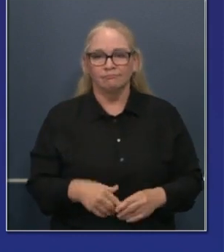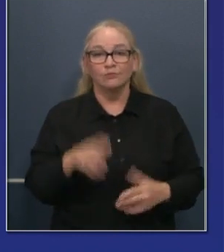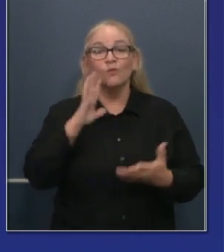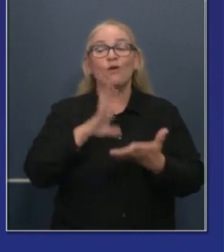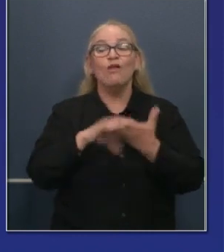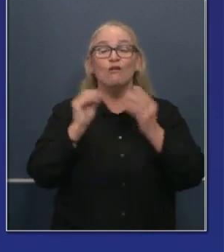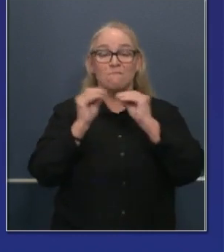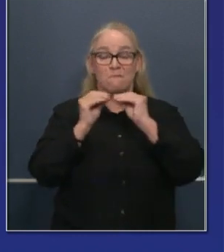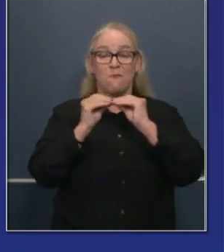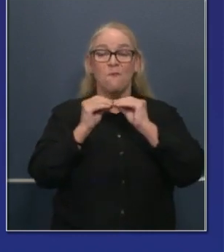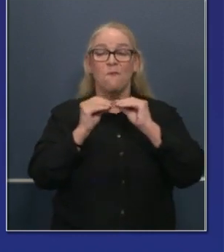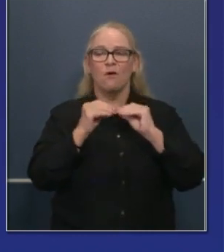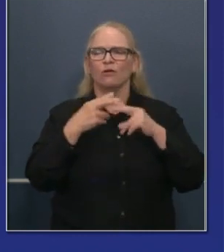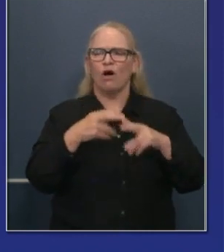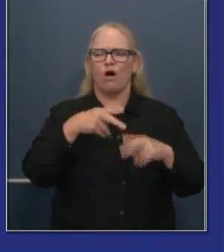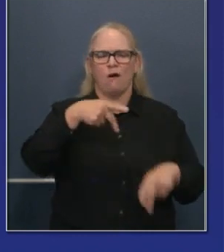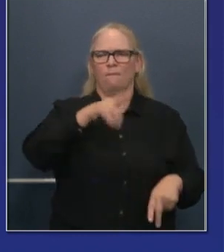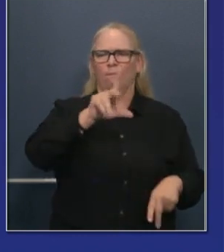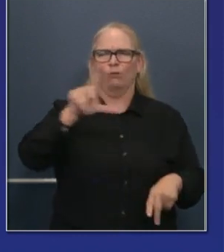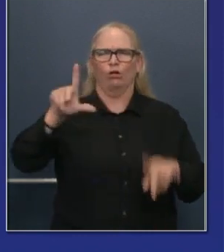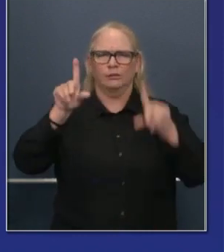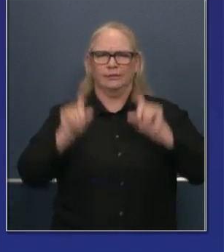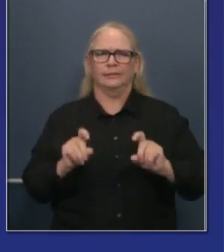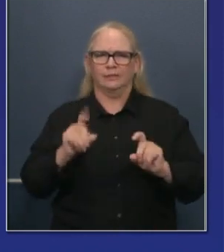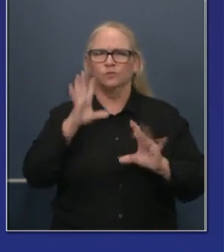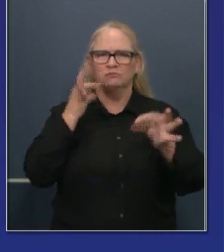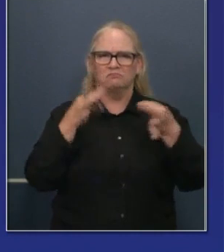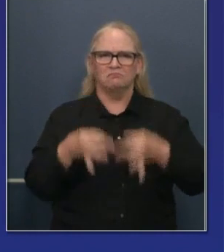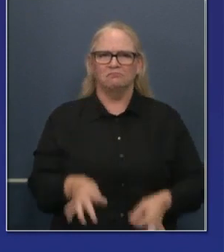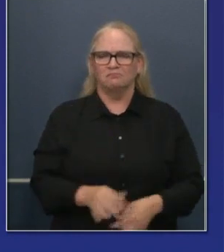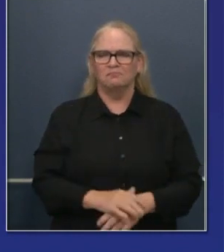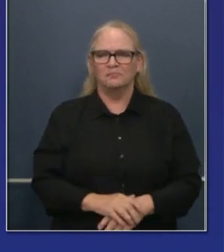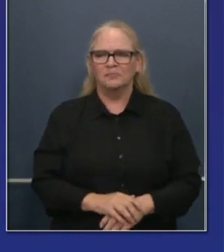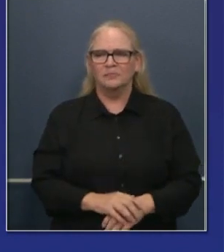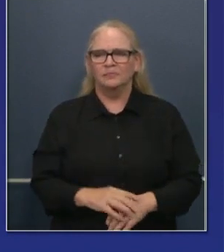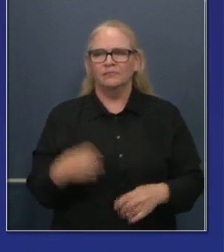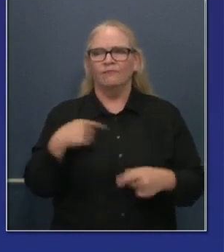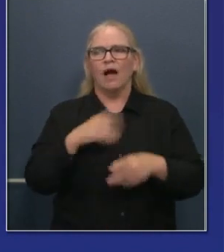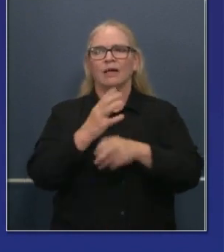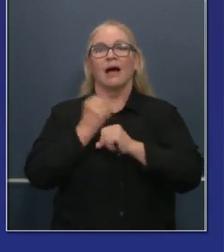PROVIDE SUPPORT WITH UCLA IN PARTICULAR. YOU ARE GO TO BE HEARING A LOT ABOUT PULLED TESTING.